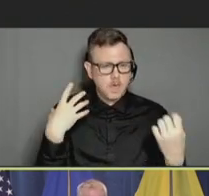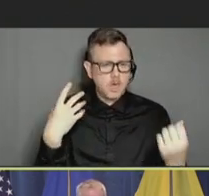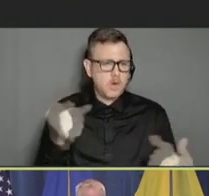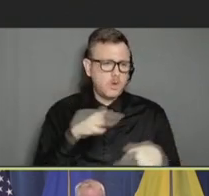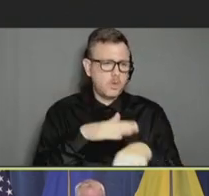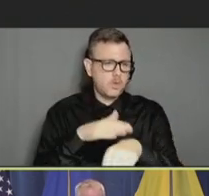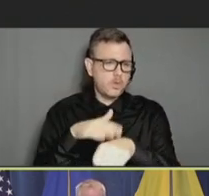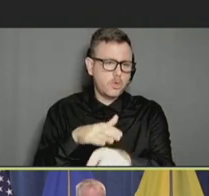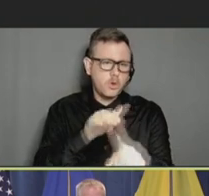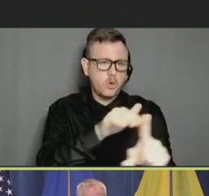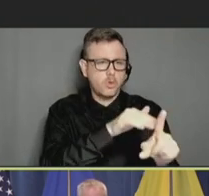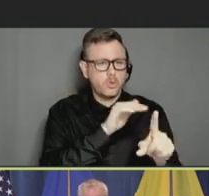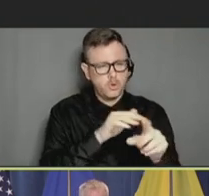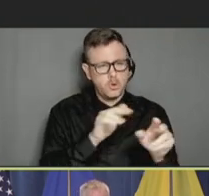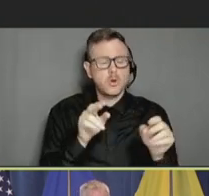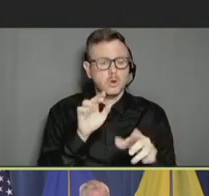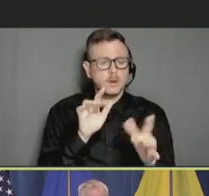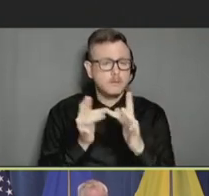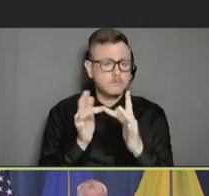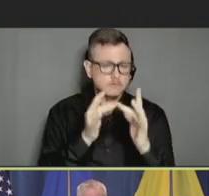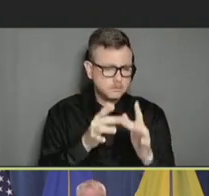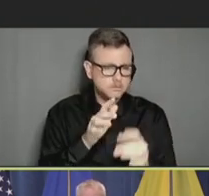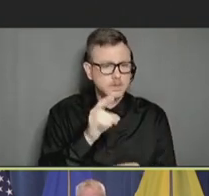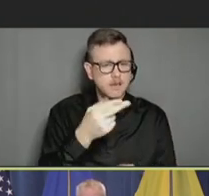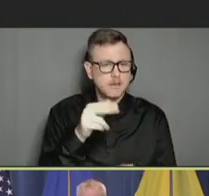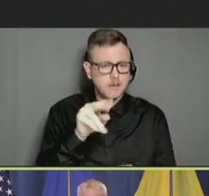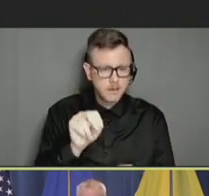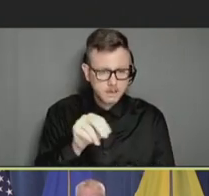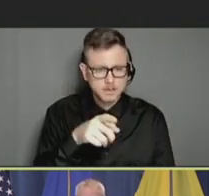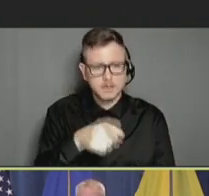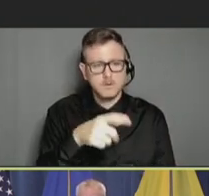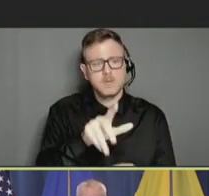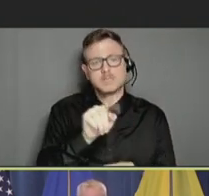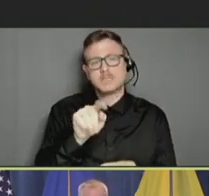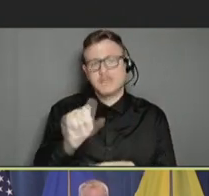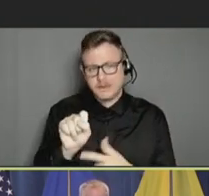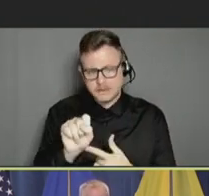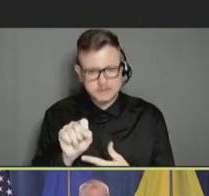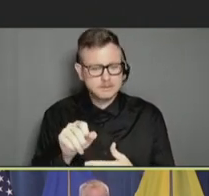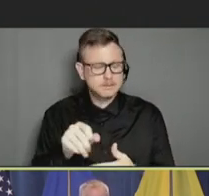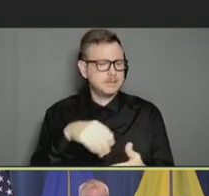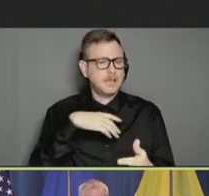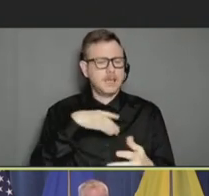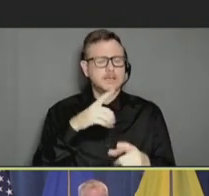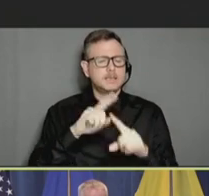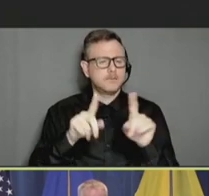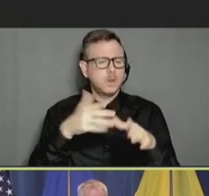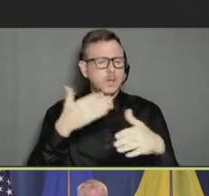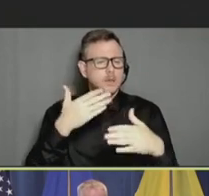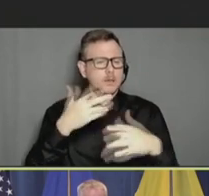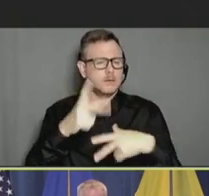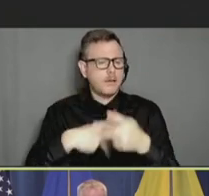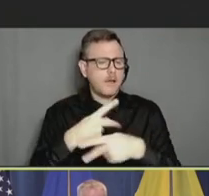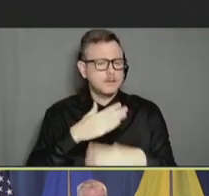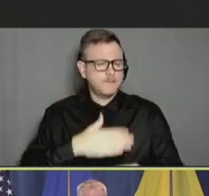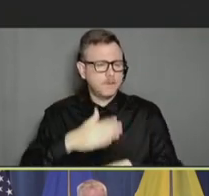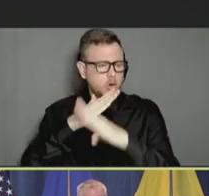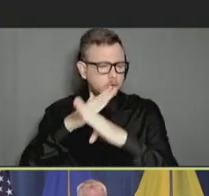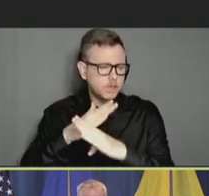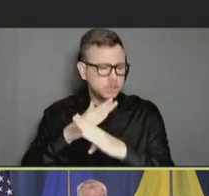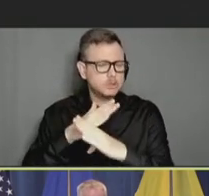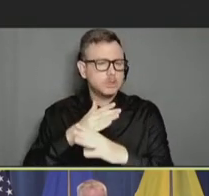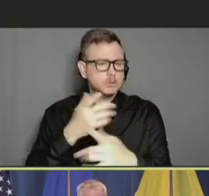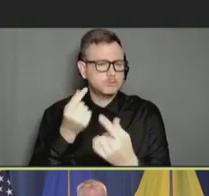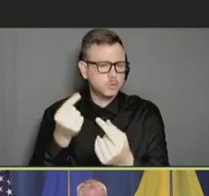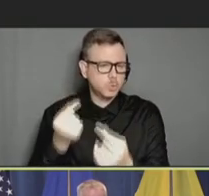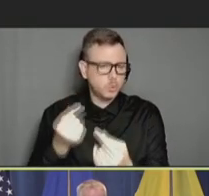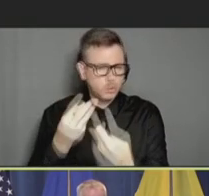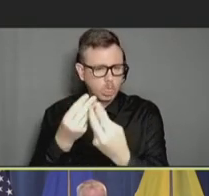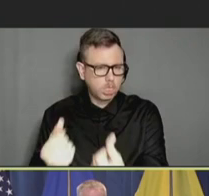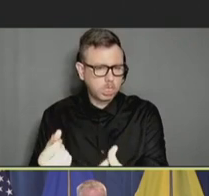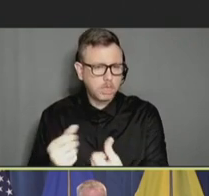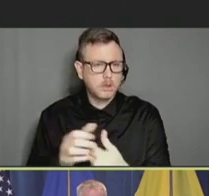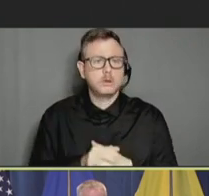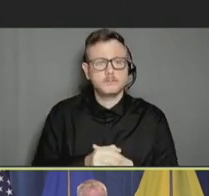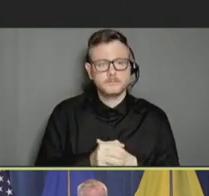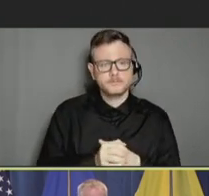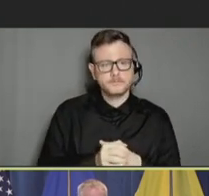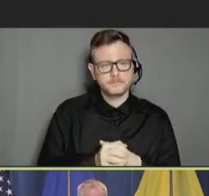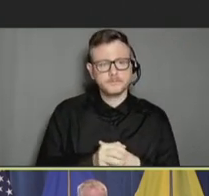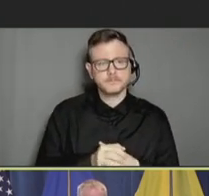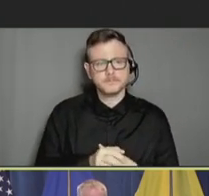with guidance around TTS, how to identify and interventions. And then the initial work